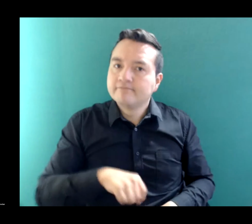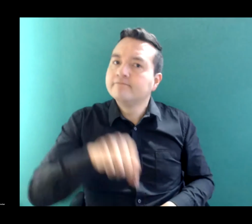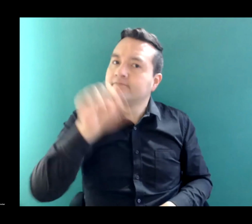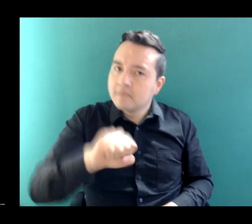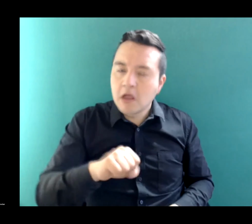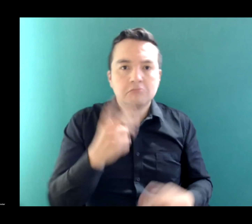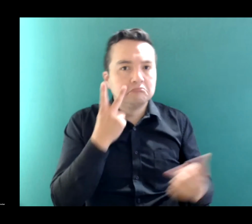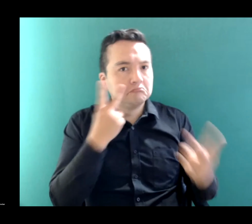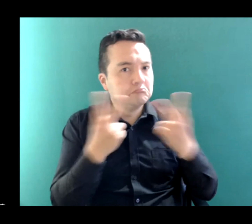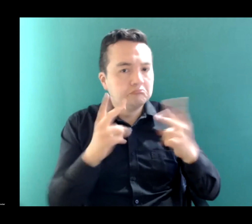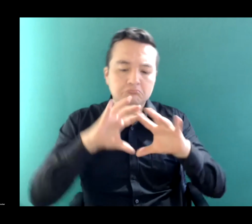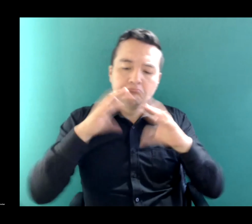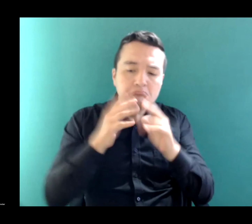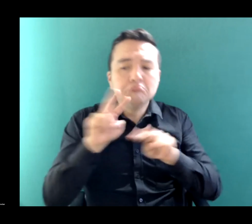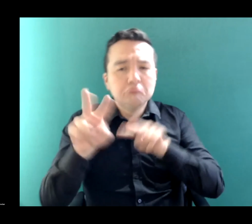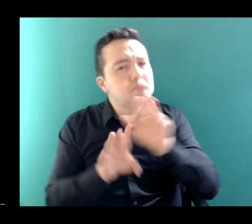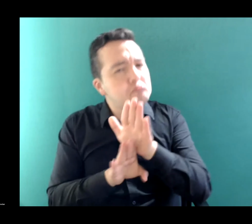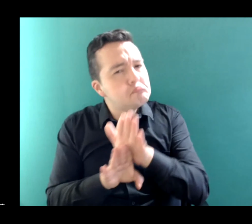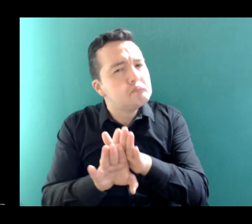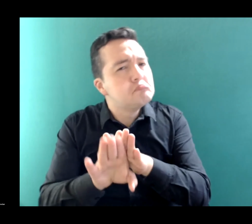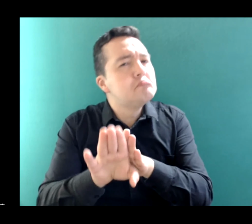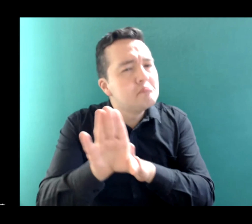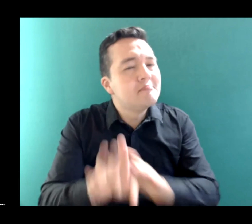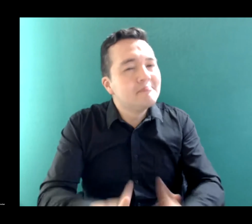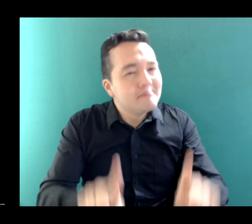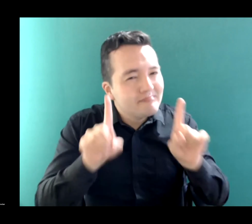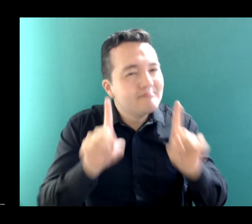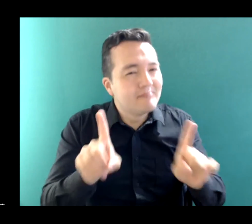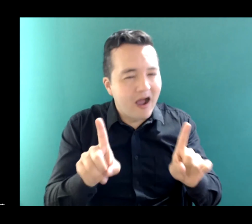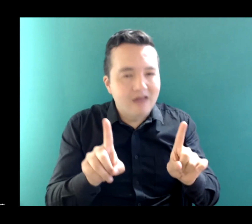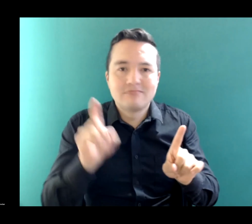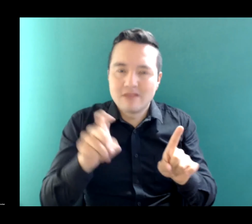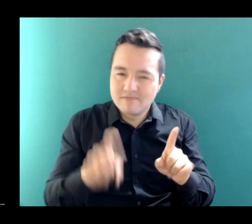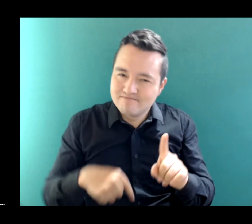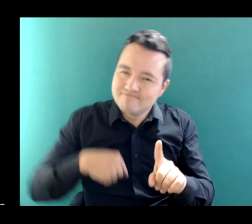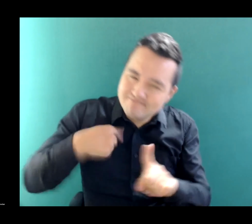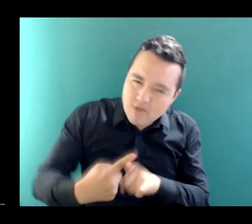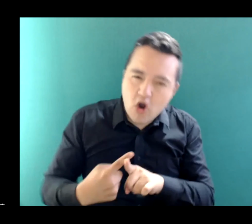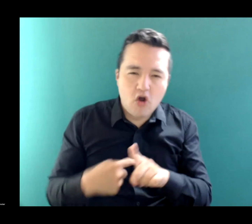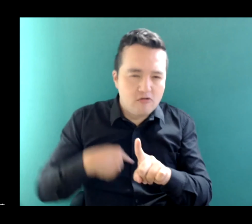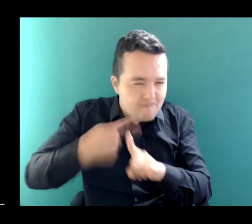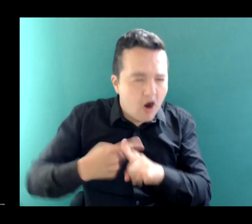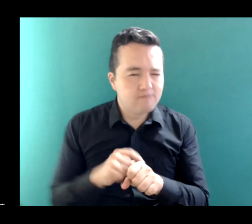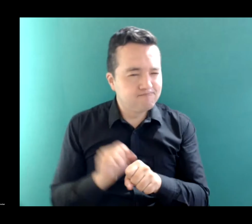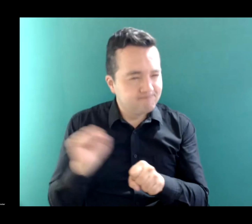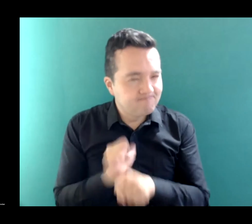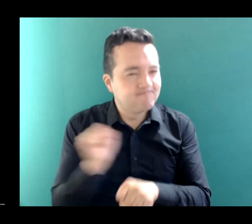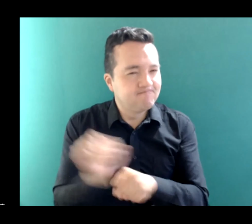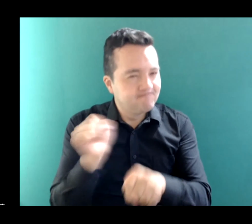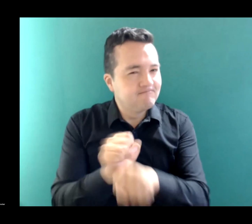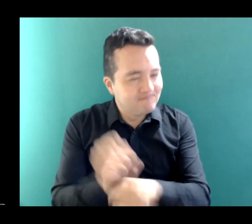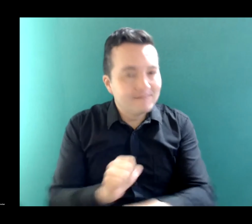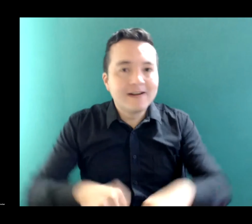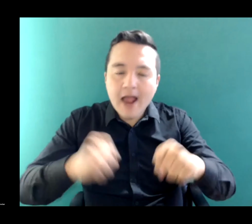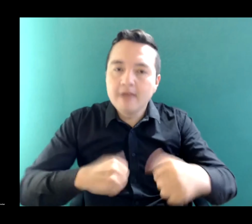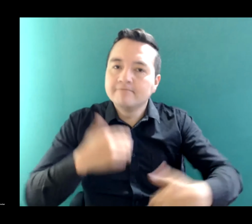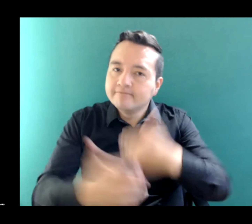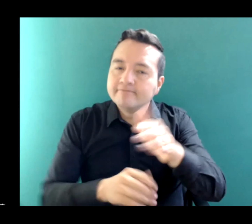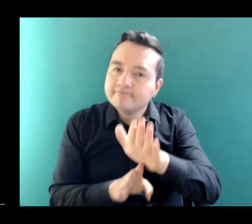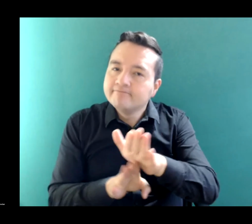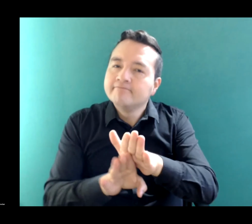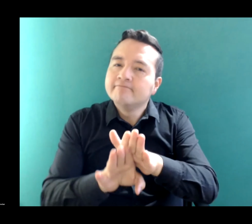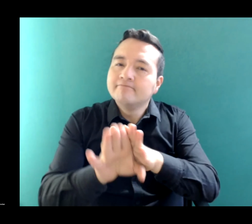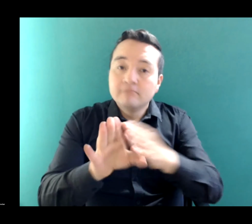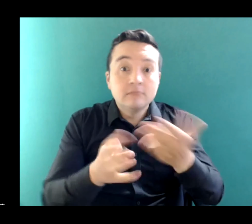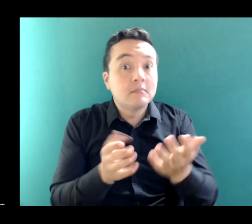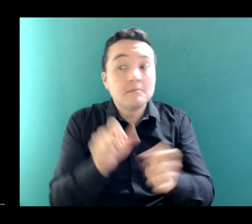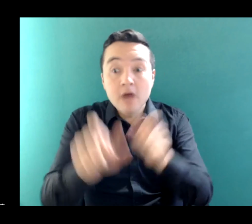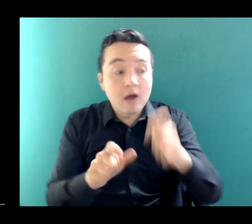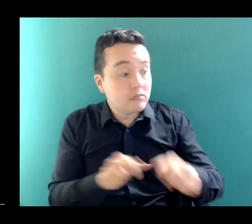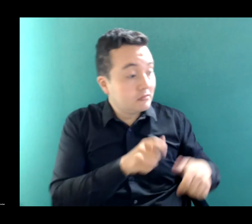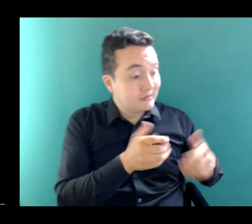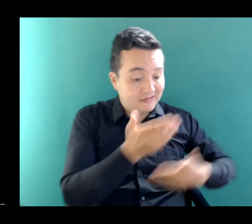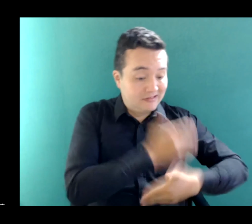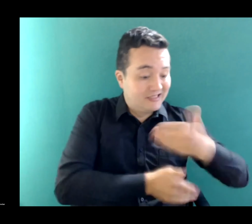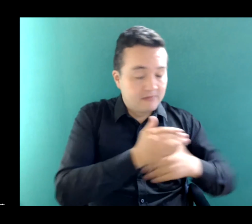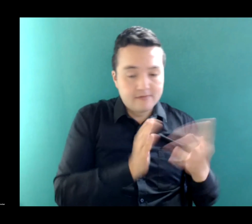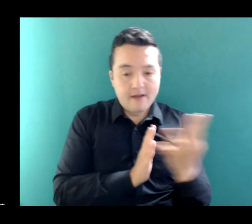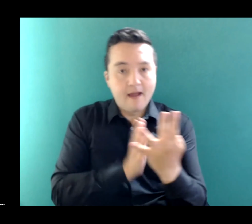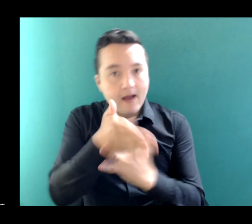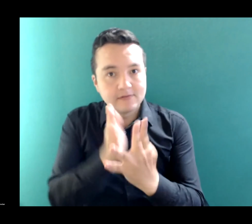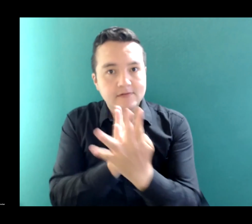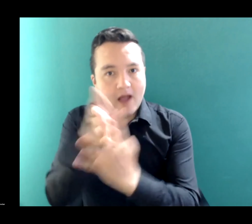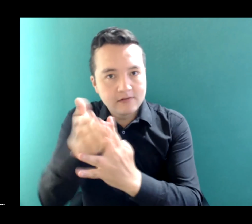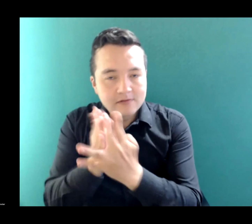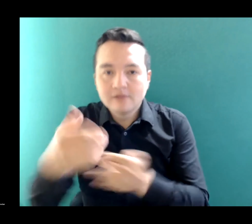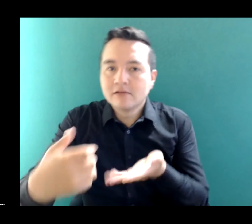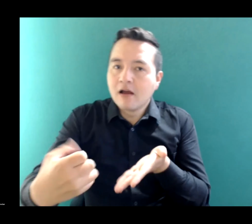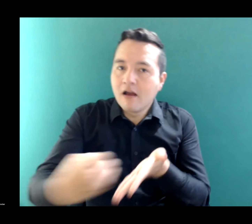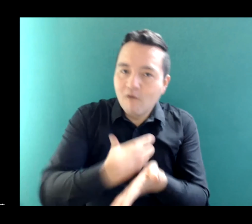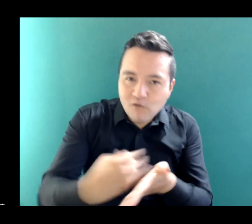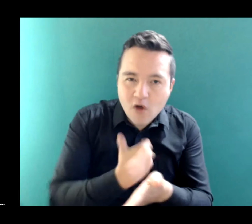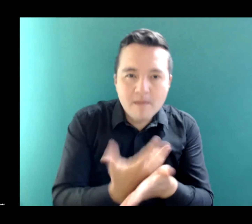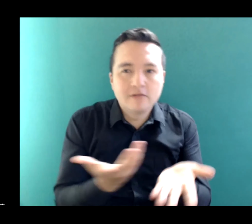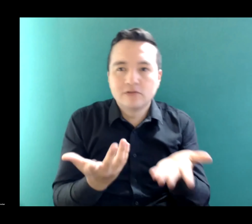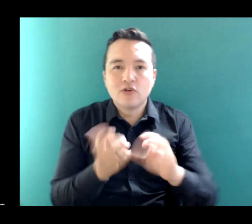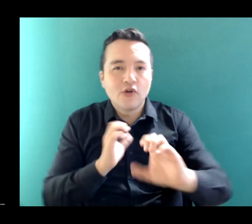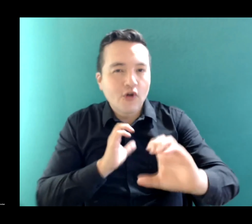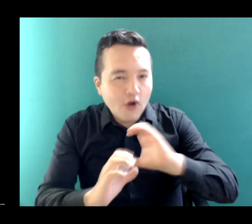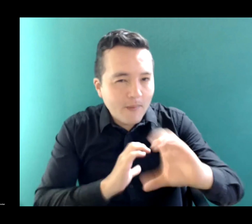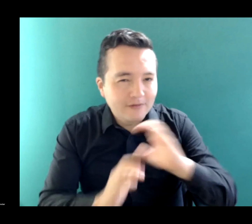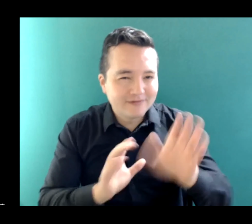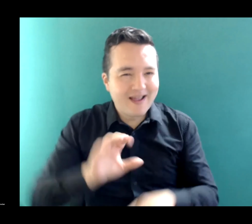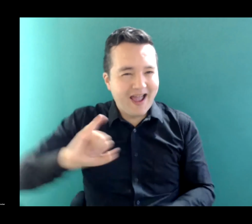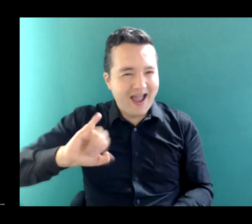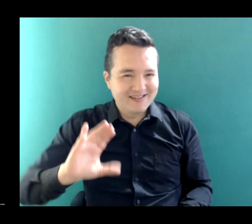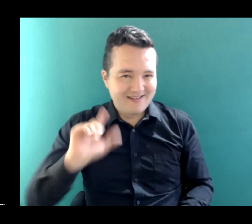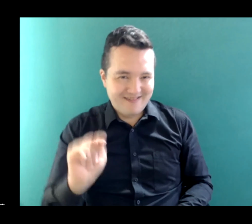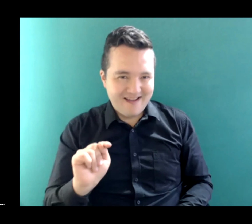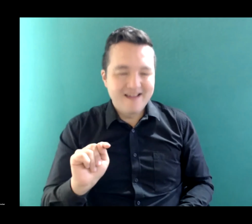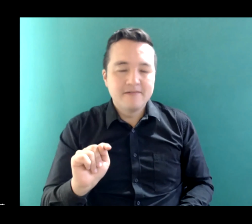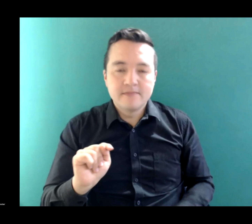Thank you very much Axel. This is wonderful.